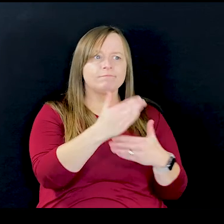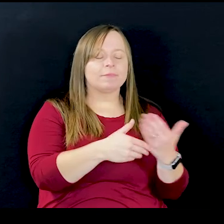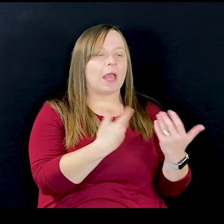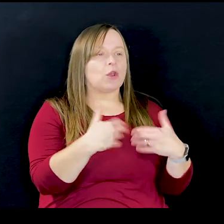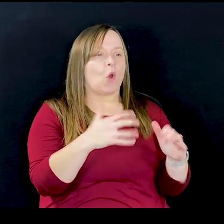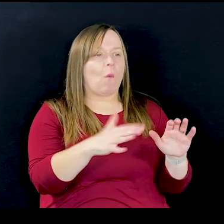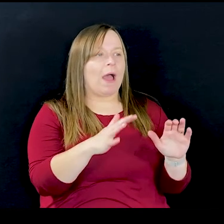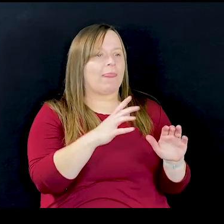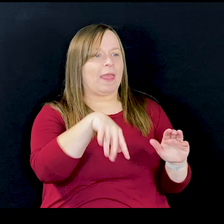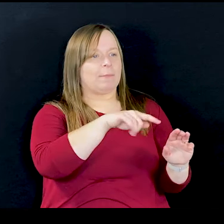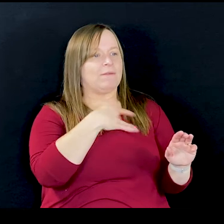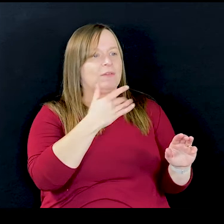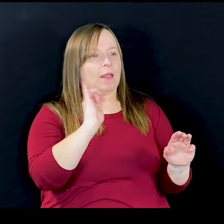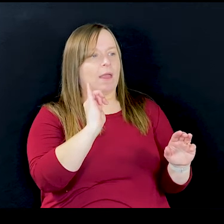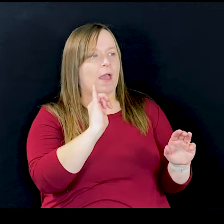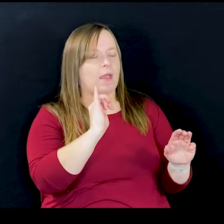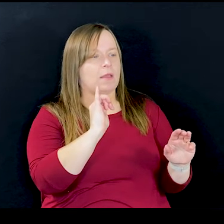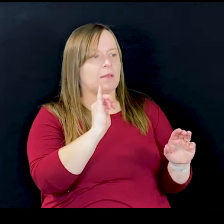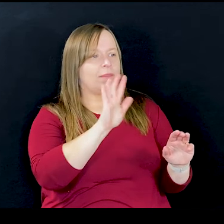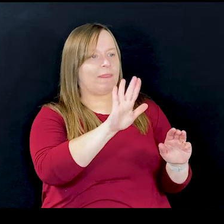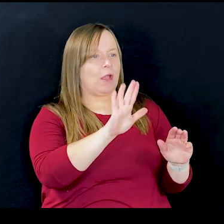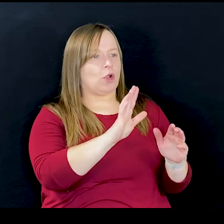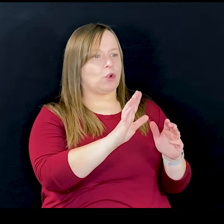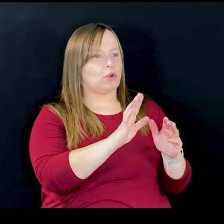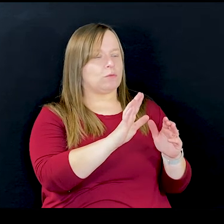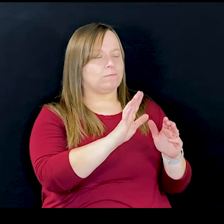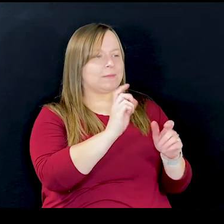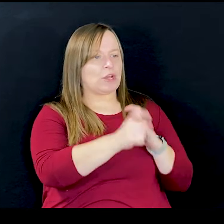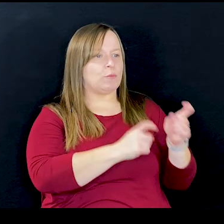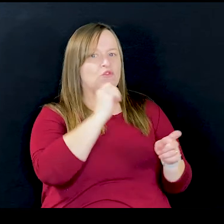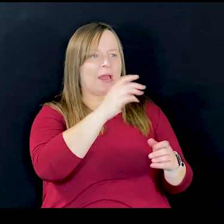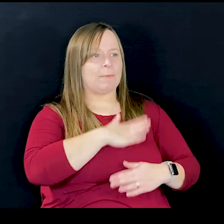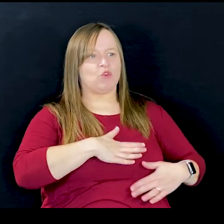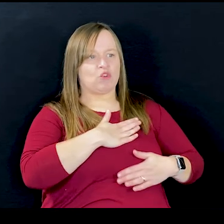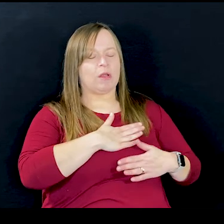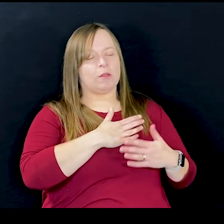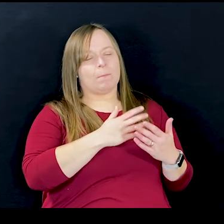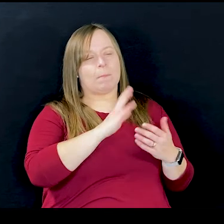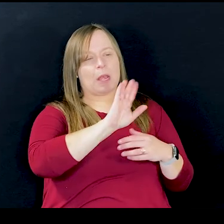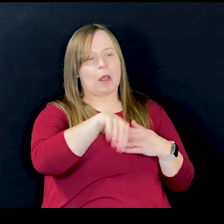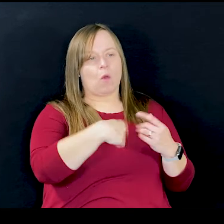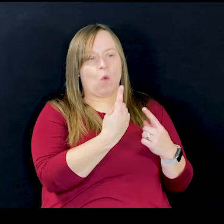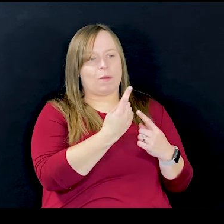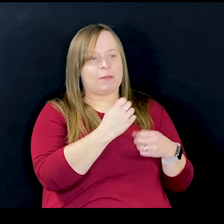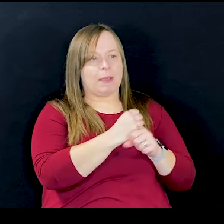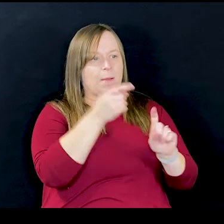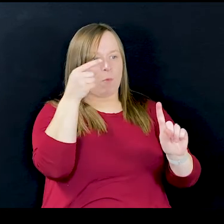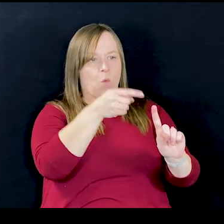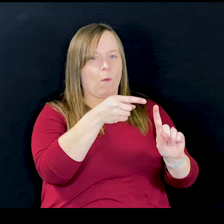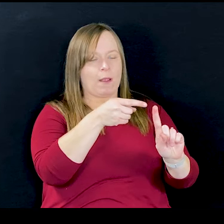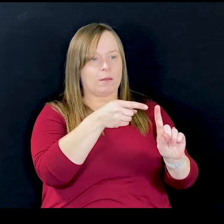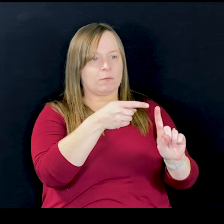and I wouldn't want them to feel like their contributions weren't appreciated. So I do always make it a point to kind of point